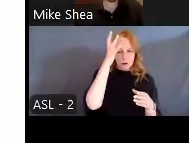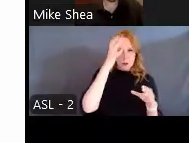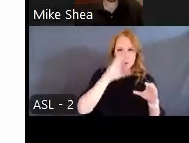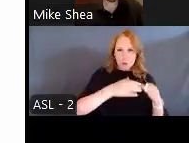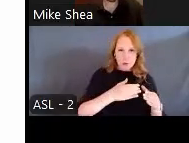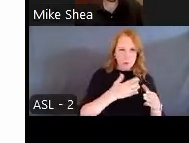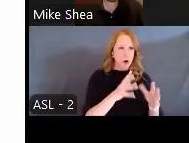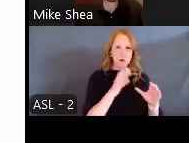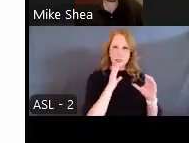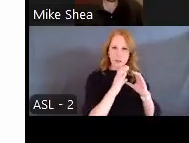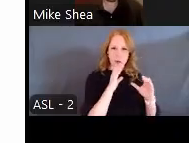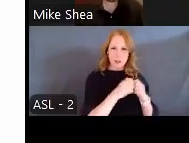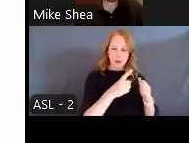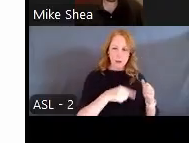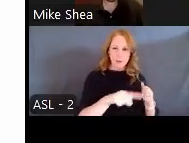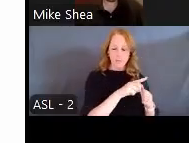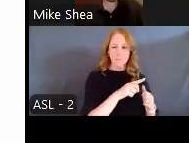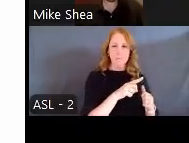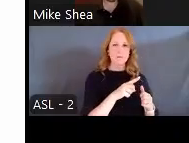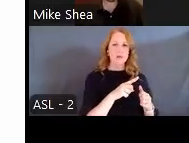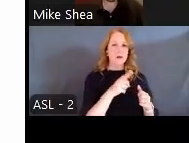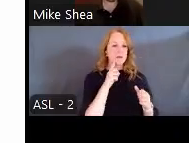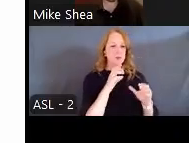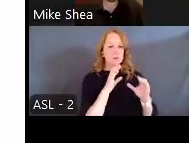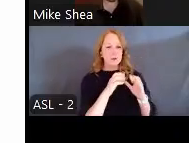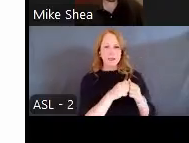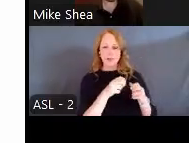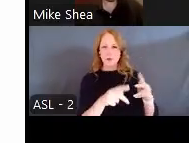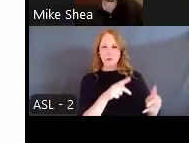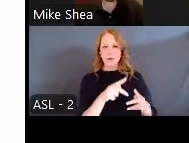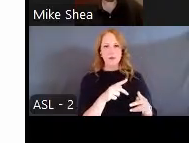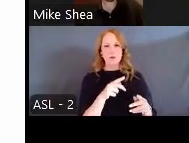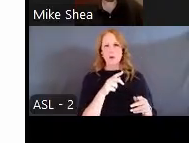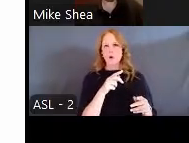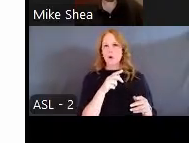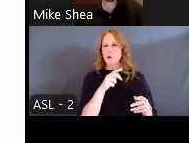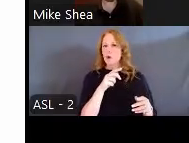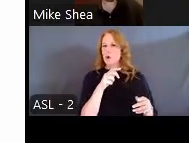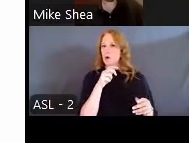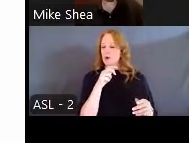in the process of communicating with individuals. So never never underestimate the power of parents